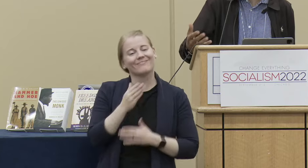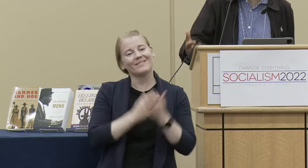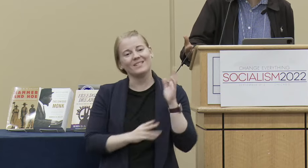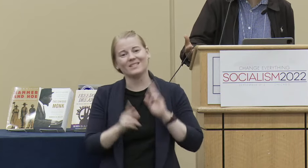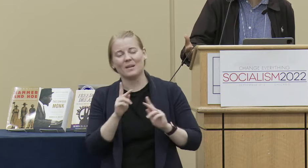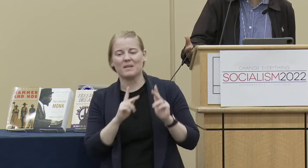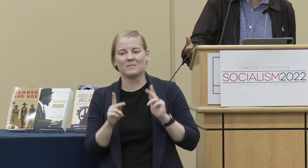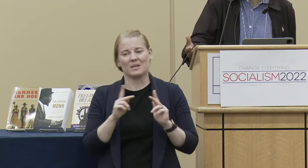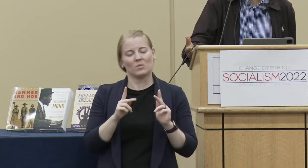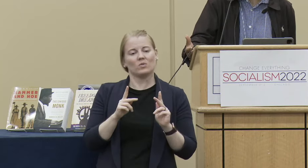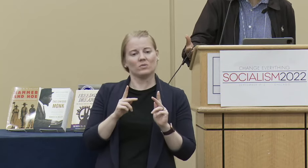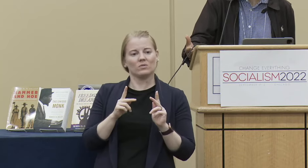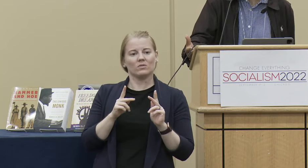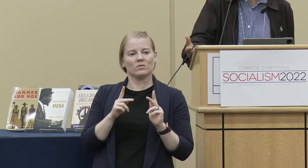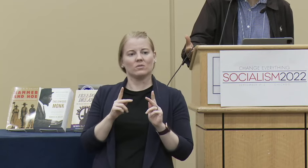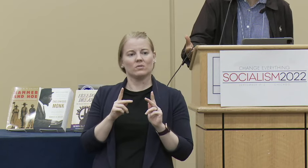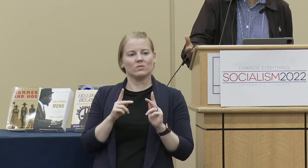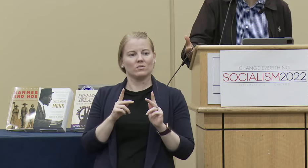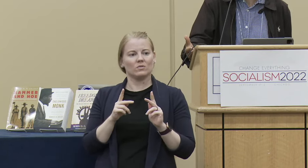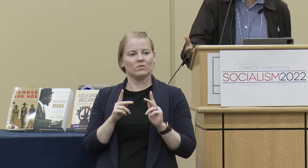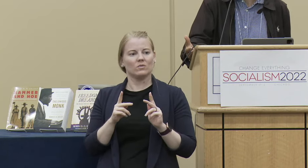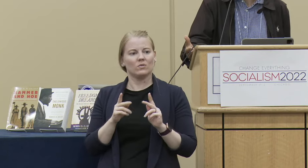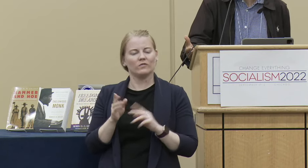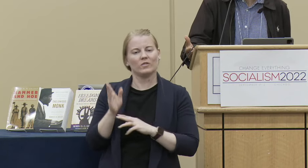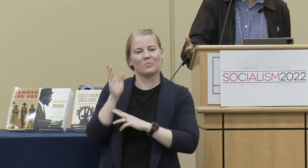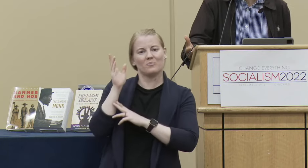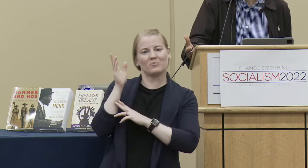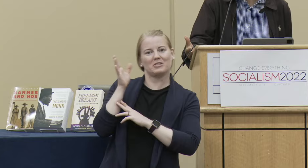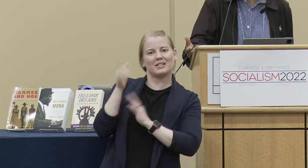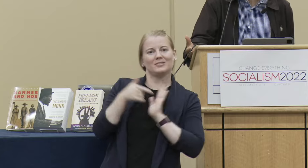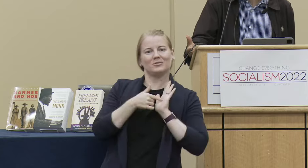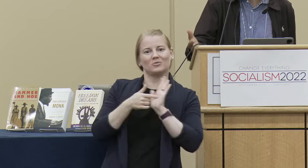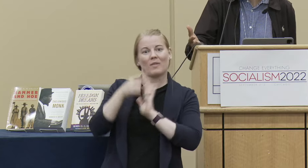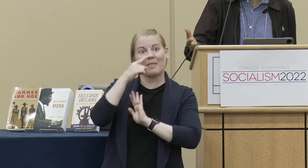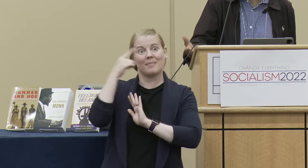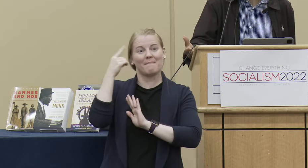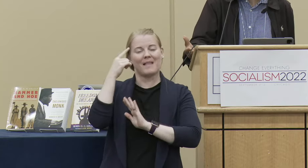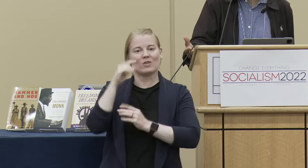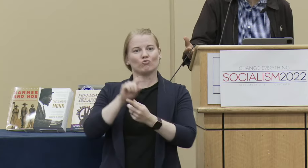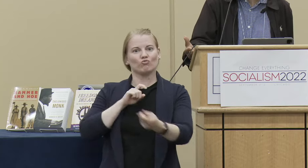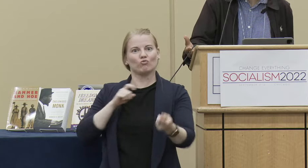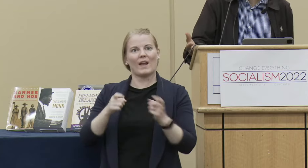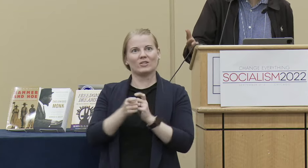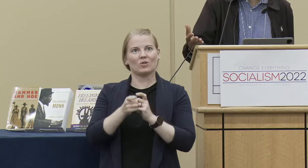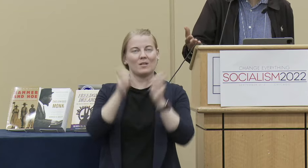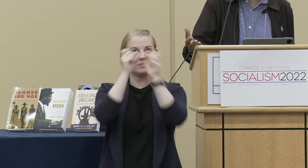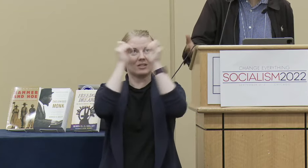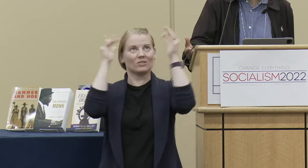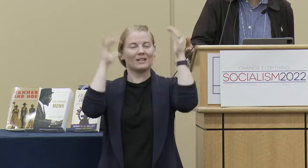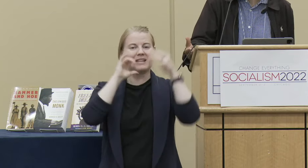know, it just is not an accident that some of the folks who present us the Black radical imagination are not